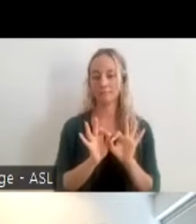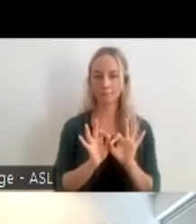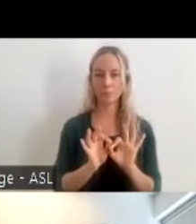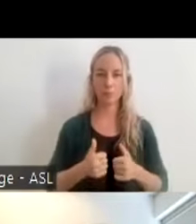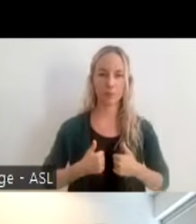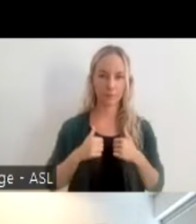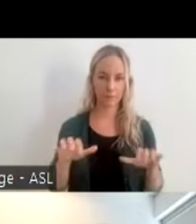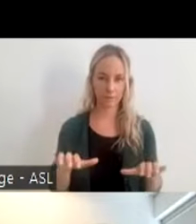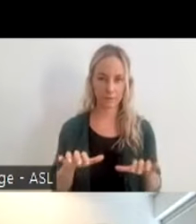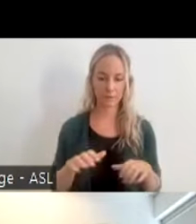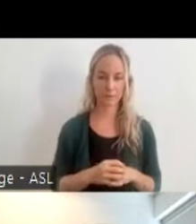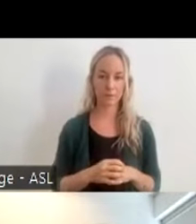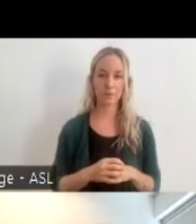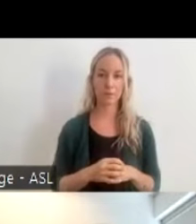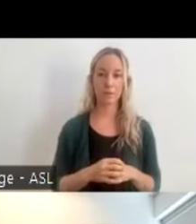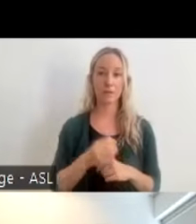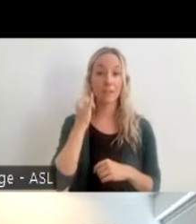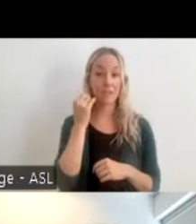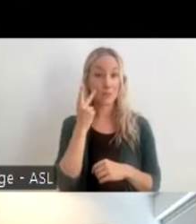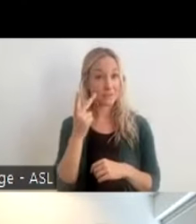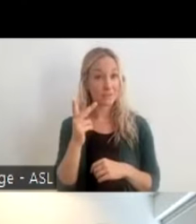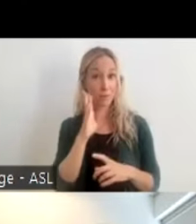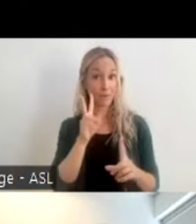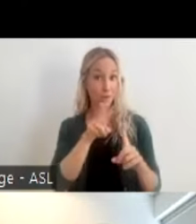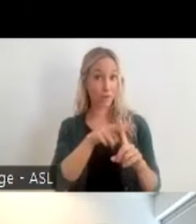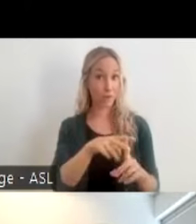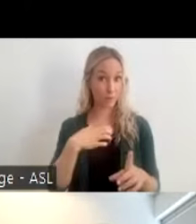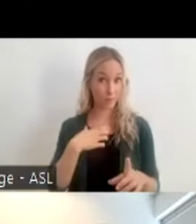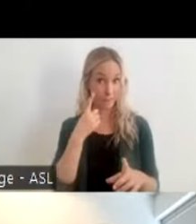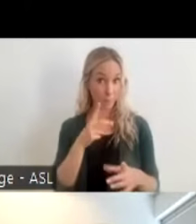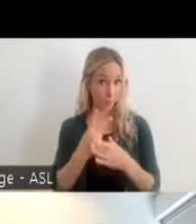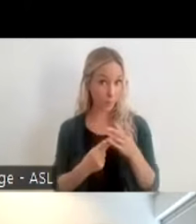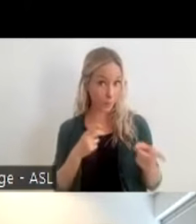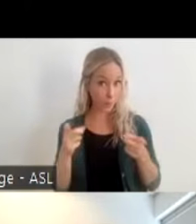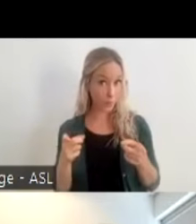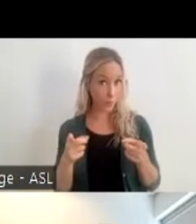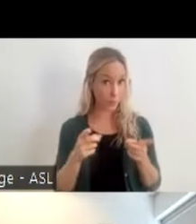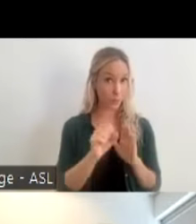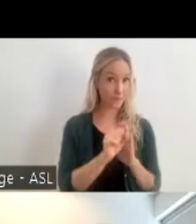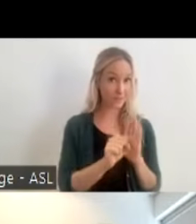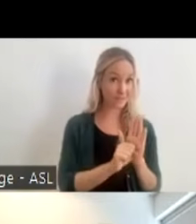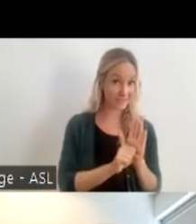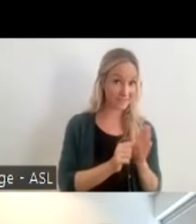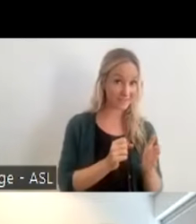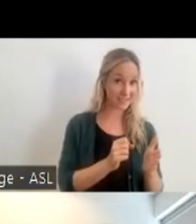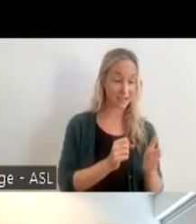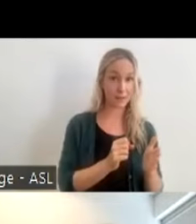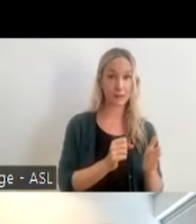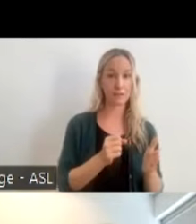s a select number of cases where the definition of disability or the person's impairment under the ADA was